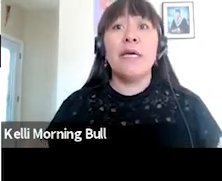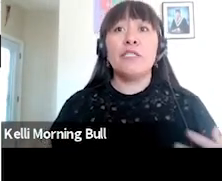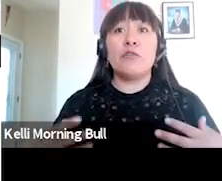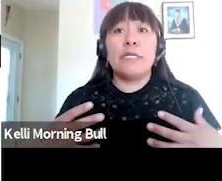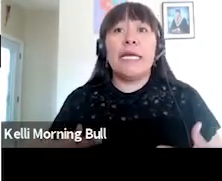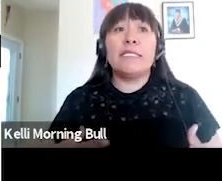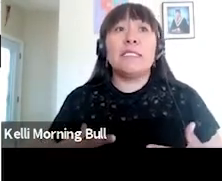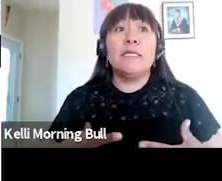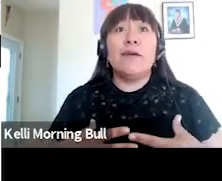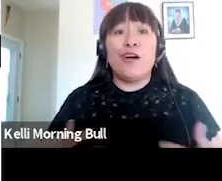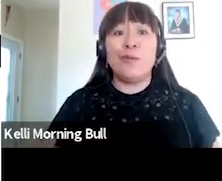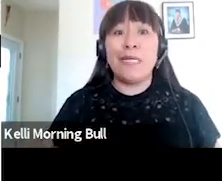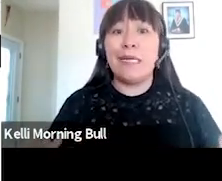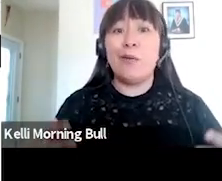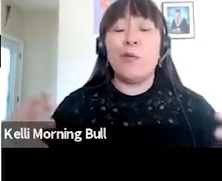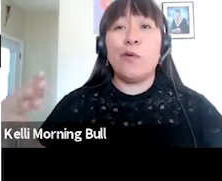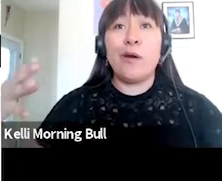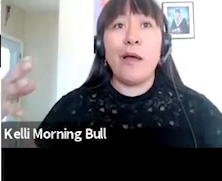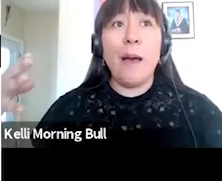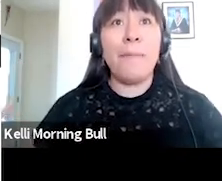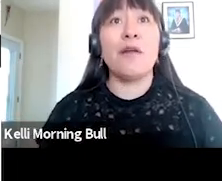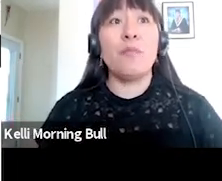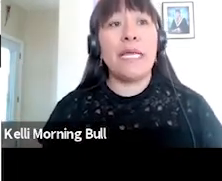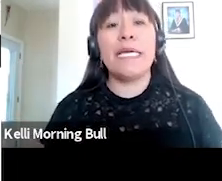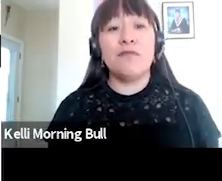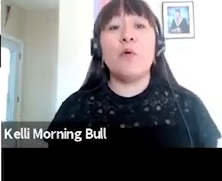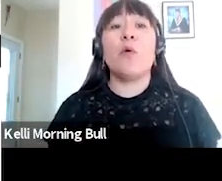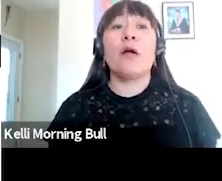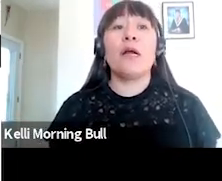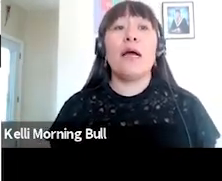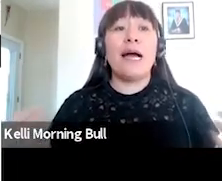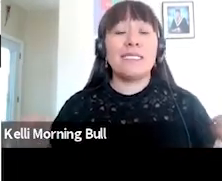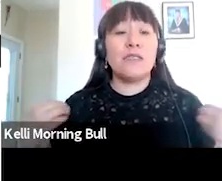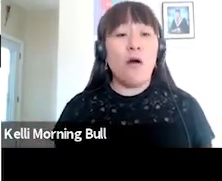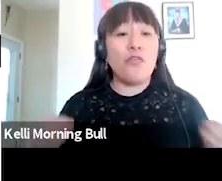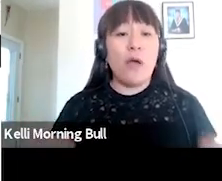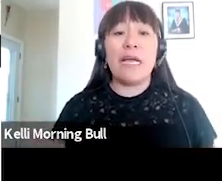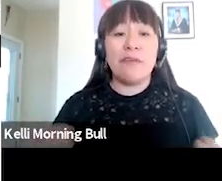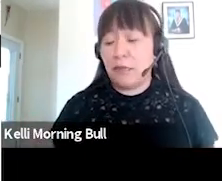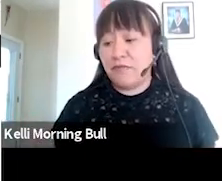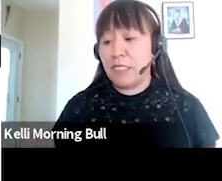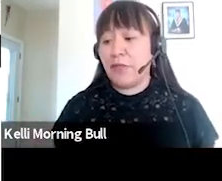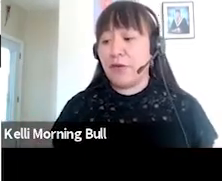to create harmony or a better place for us to all thrive and live together.